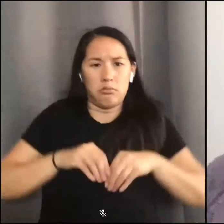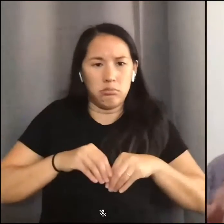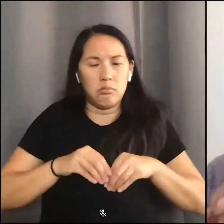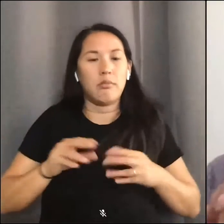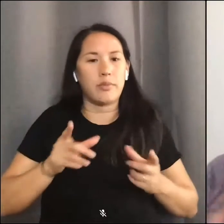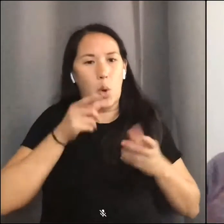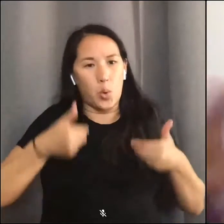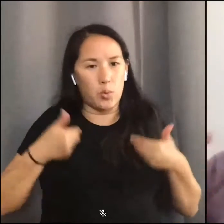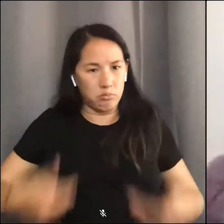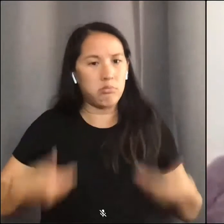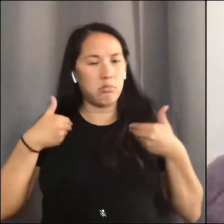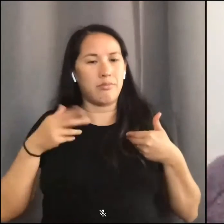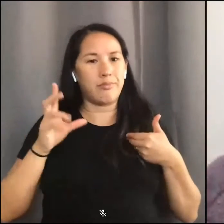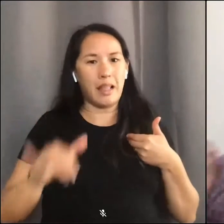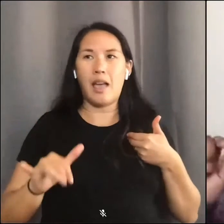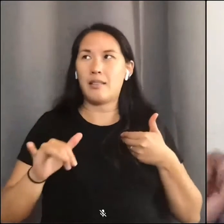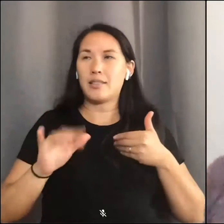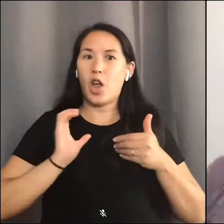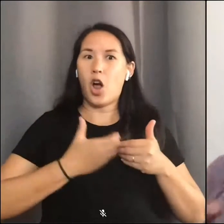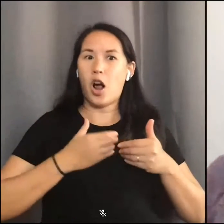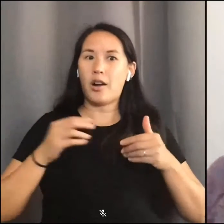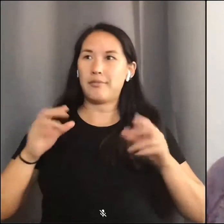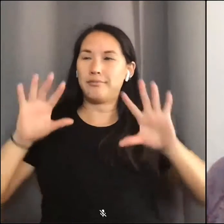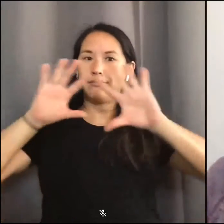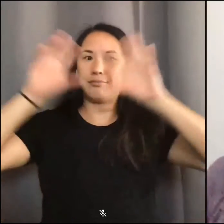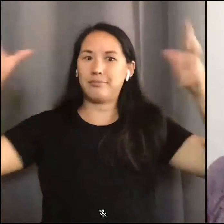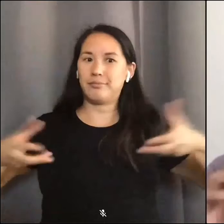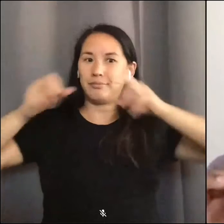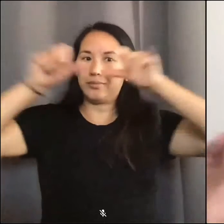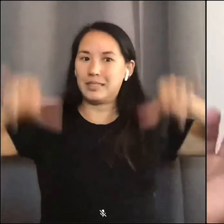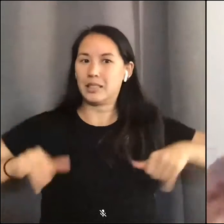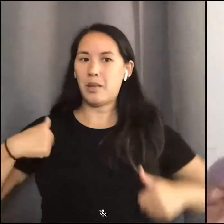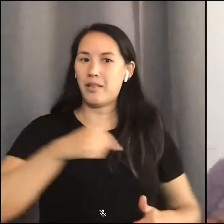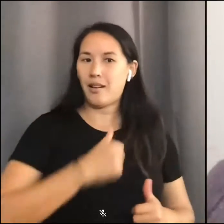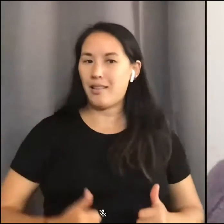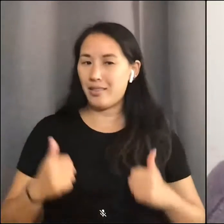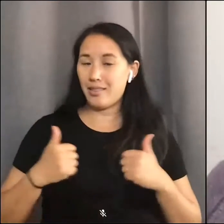to be the larger ecosystem but the goal is to take those and break those down